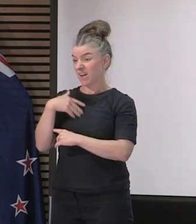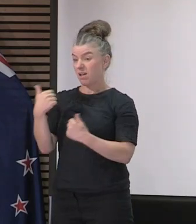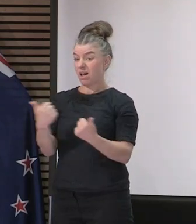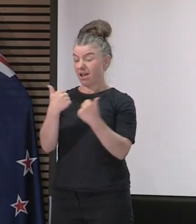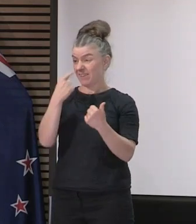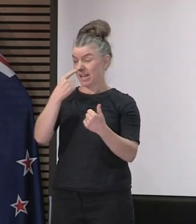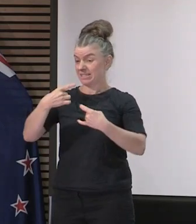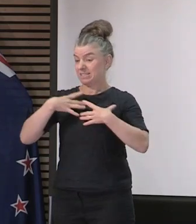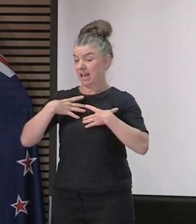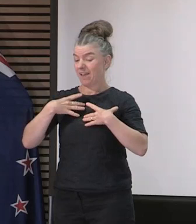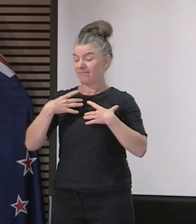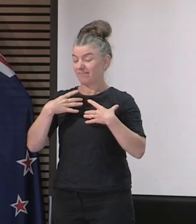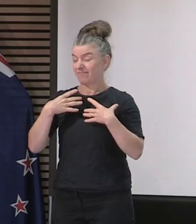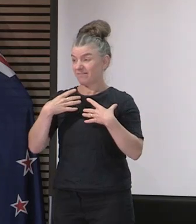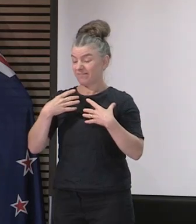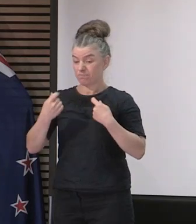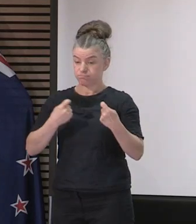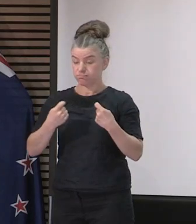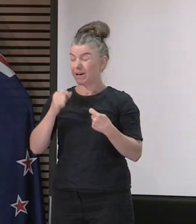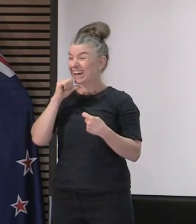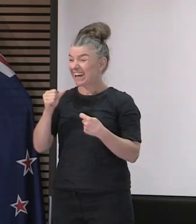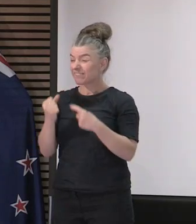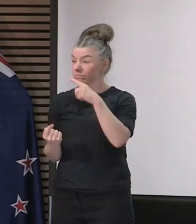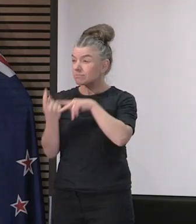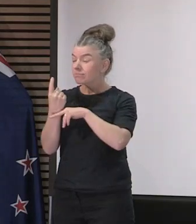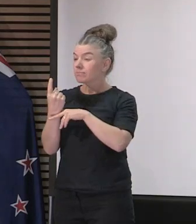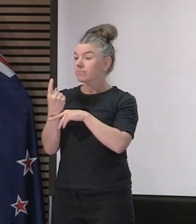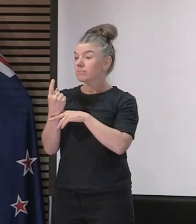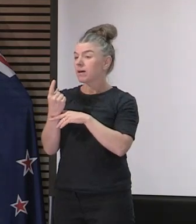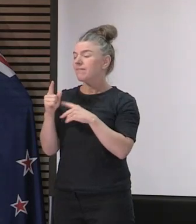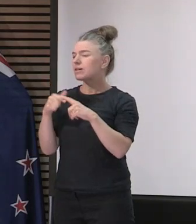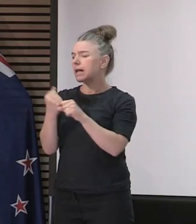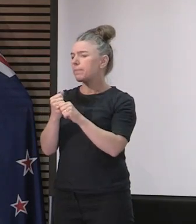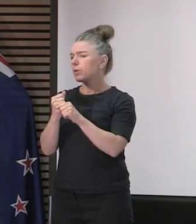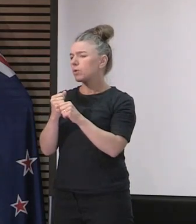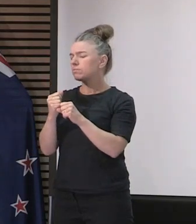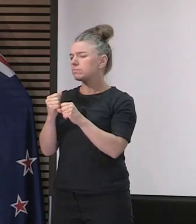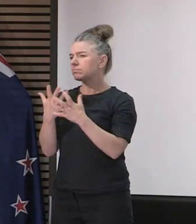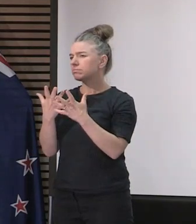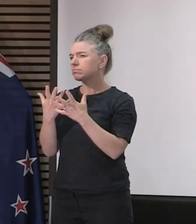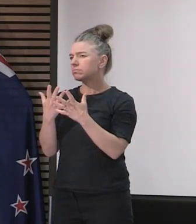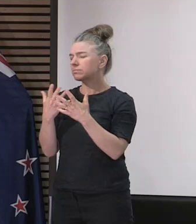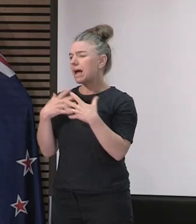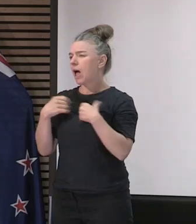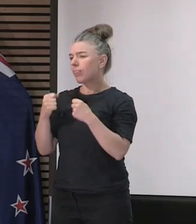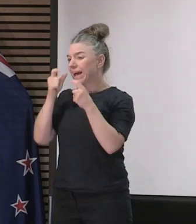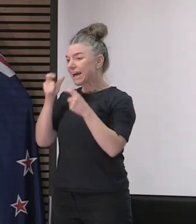manage with what we have got here onshore for some time, however we will also be